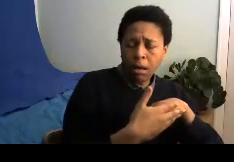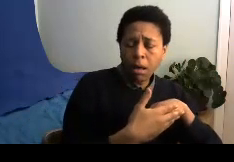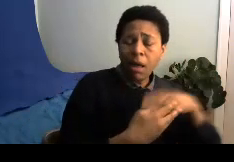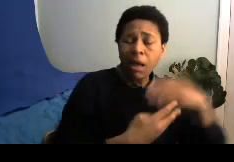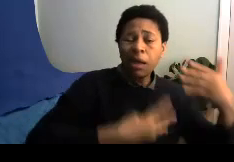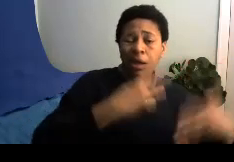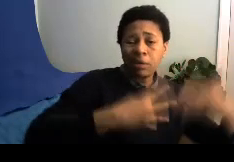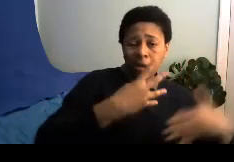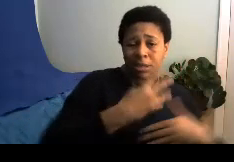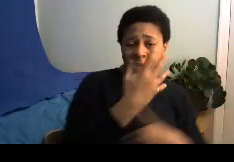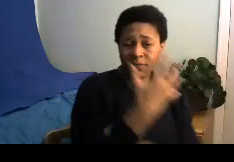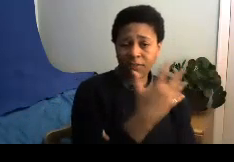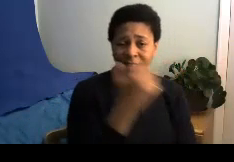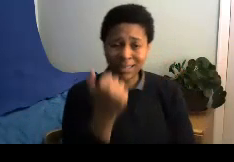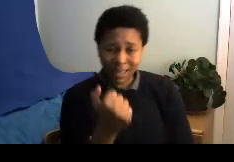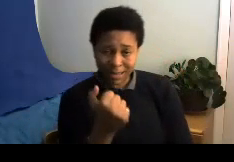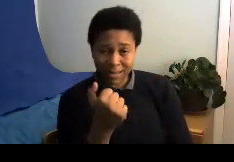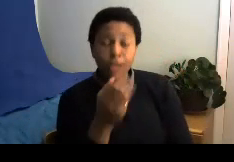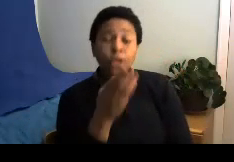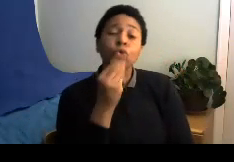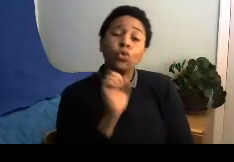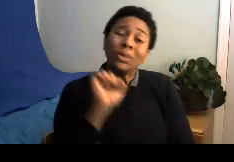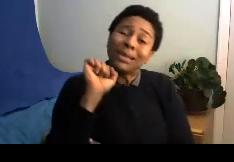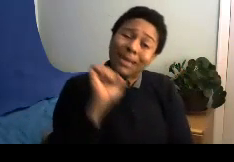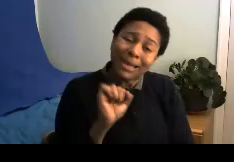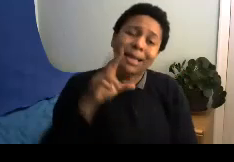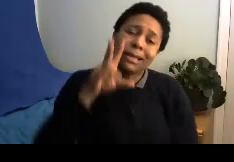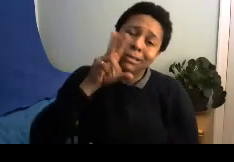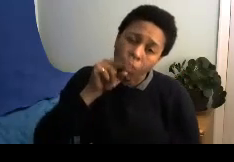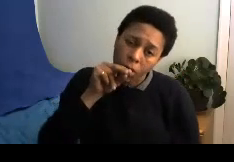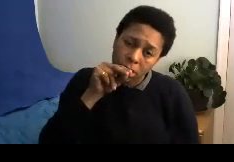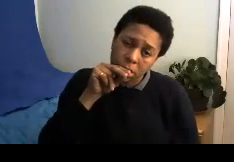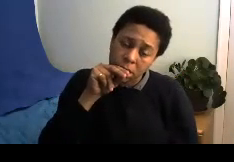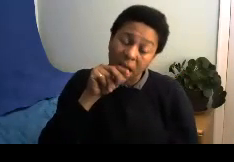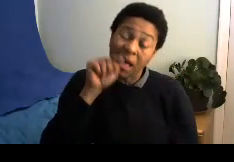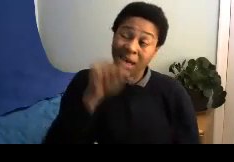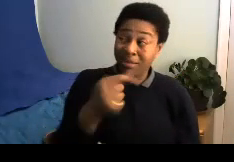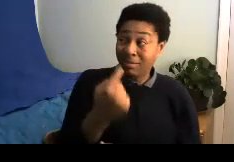sort of speaking in his sort of present day of 1959, they've by